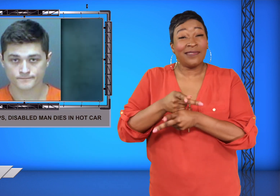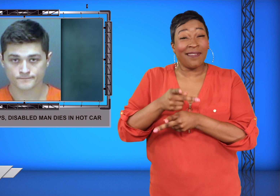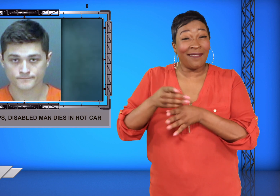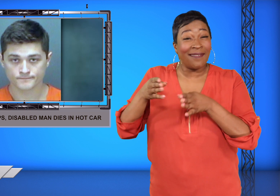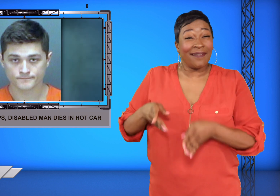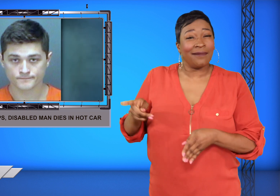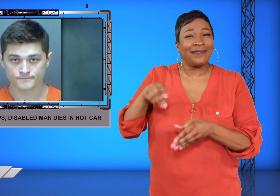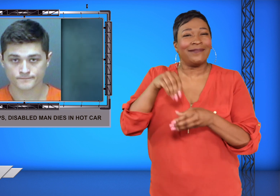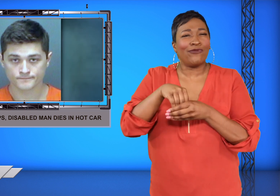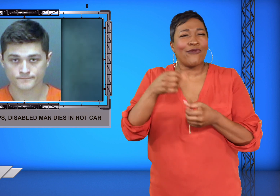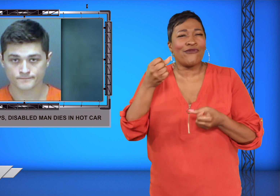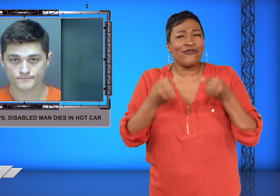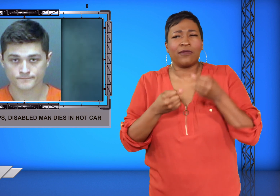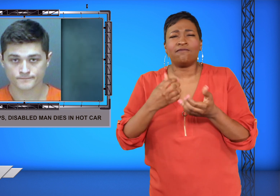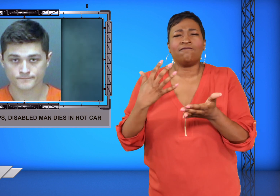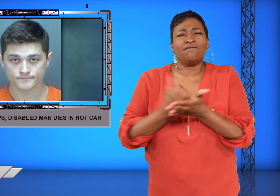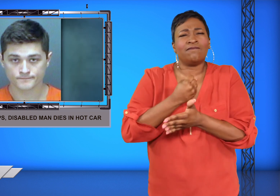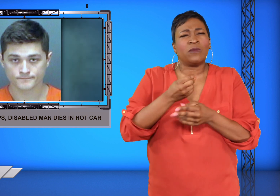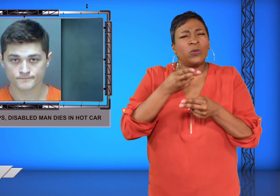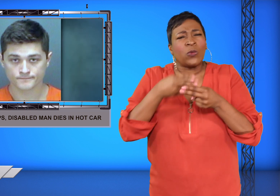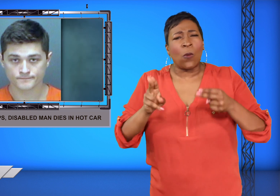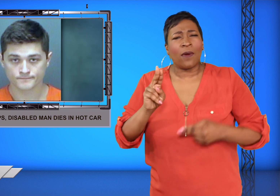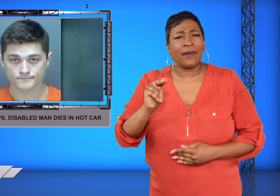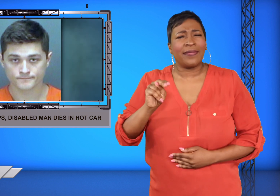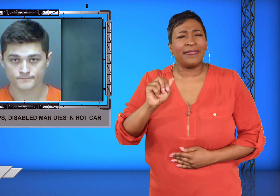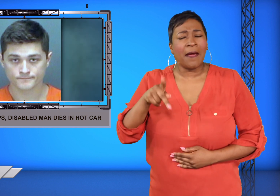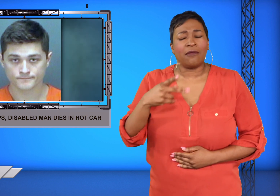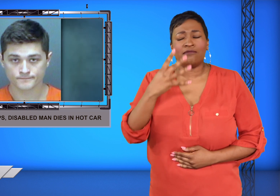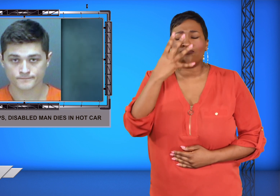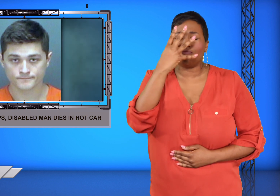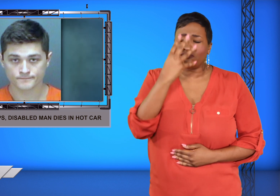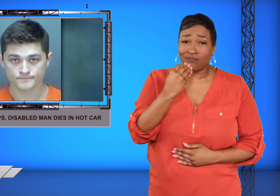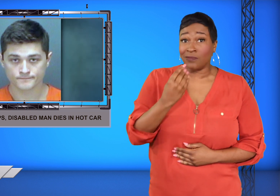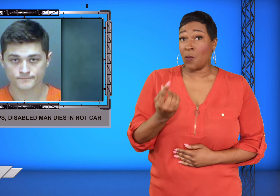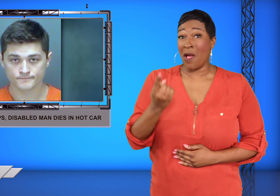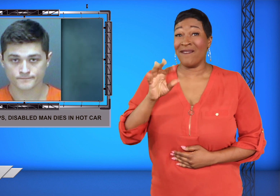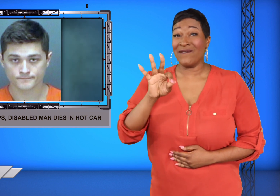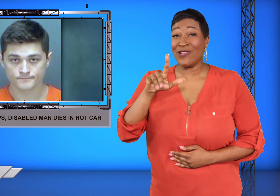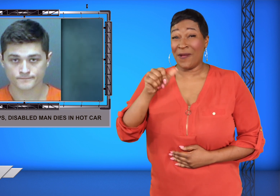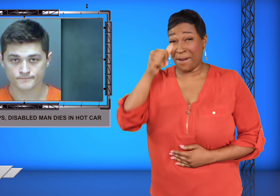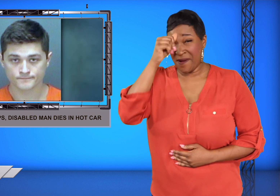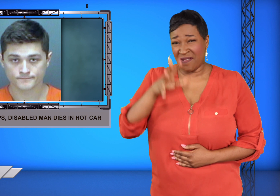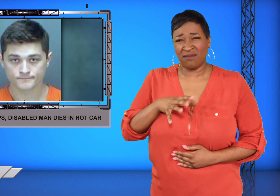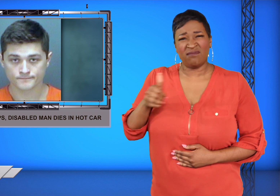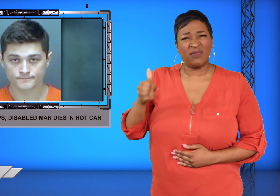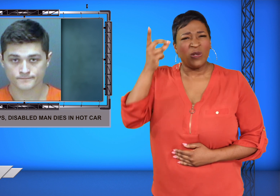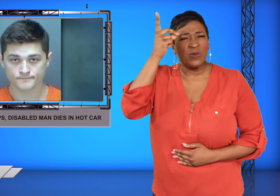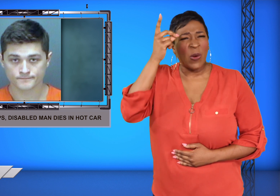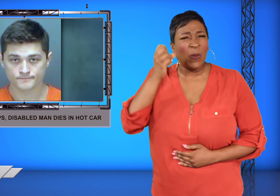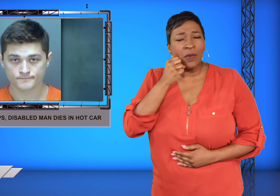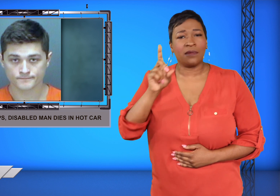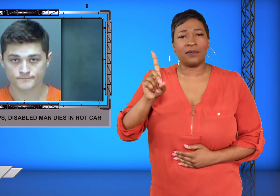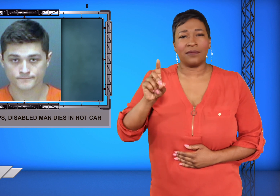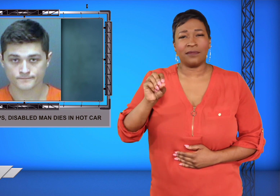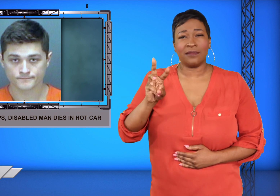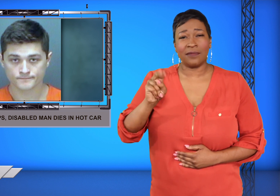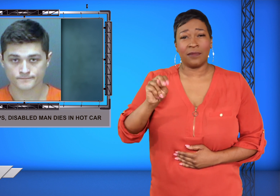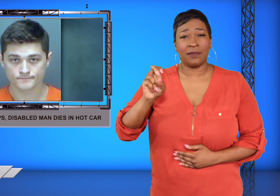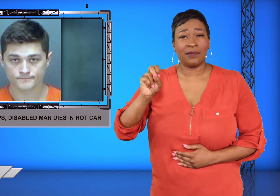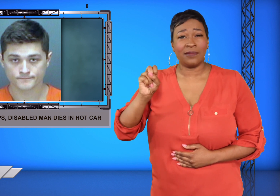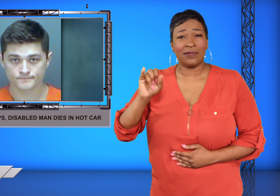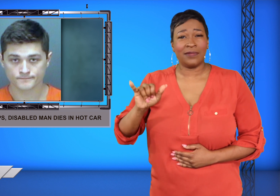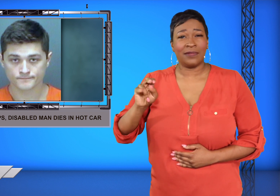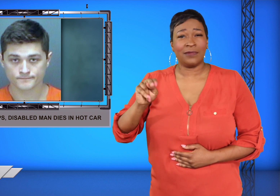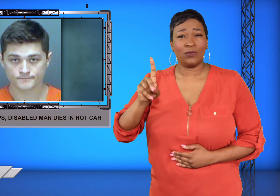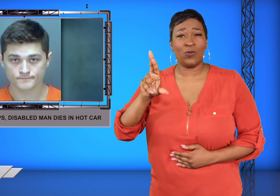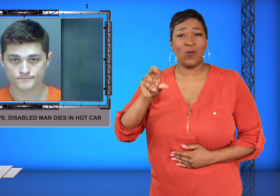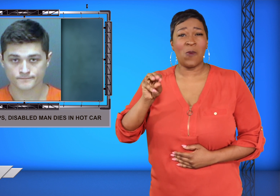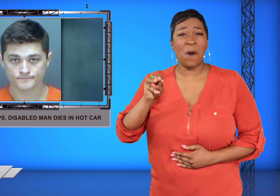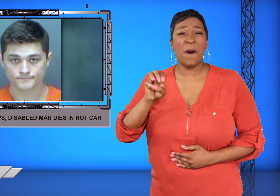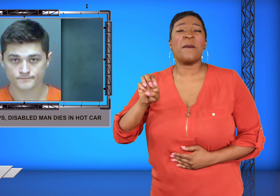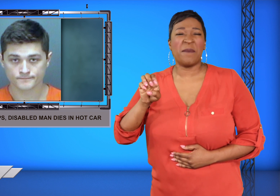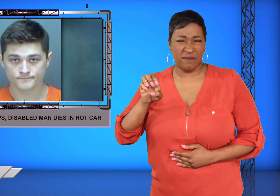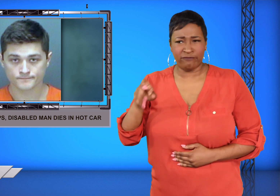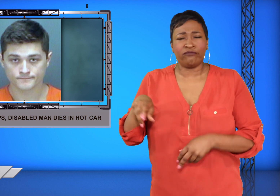A Florida man with down syndrome died in a hot car while his caretaker